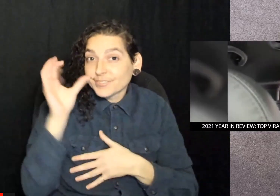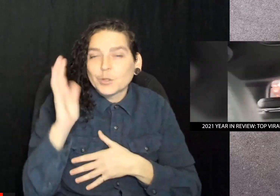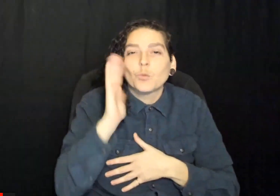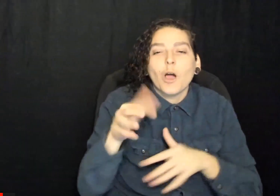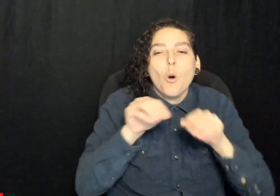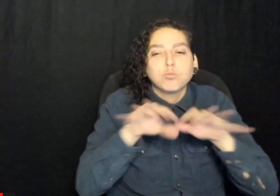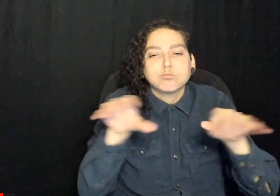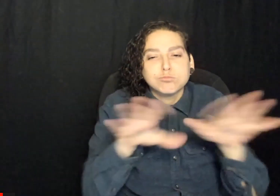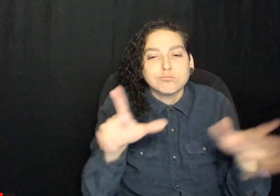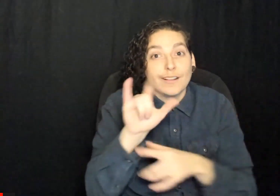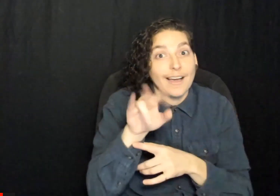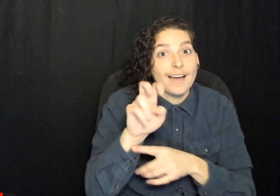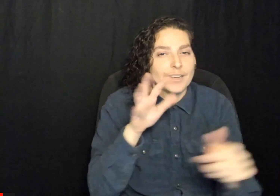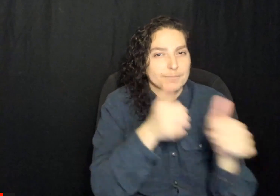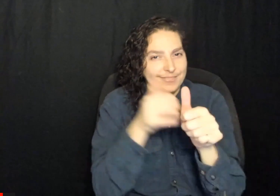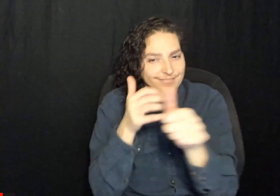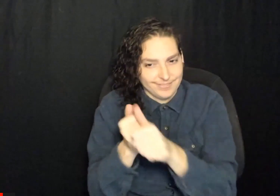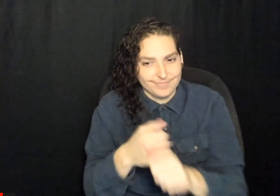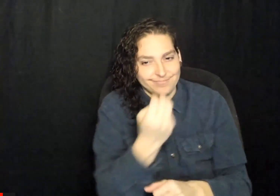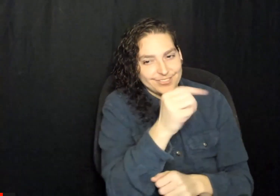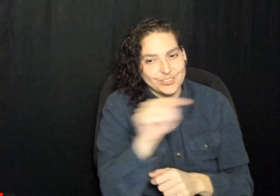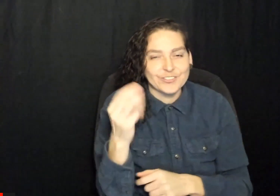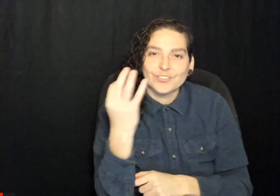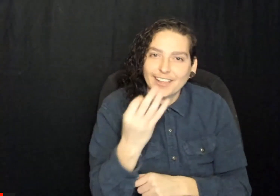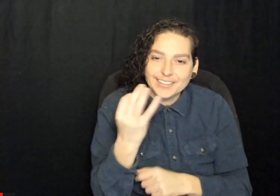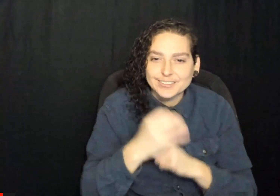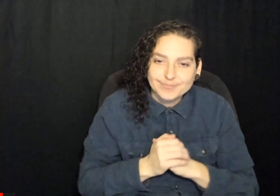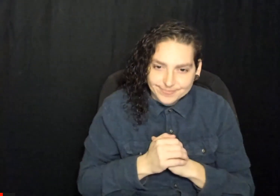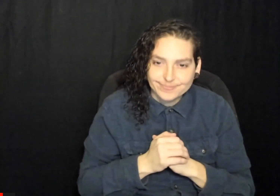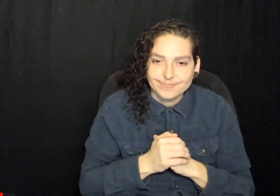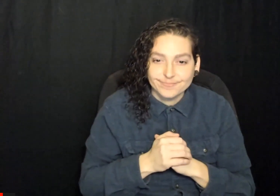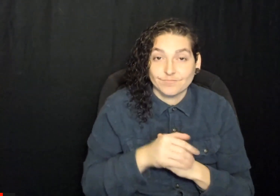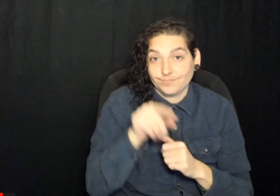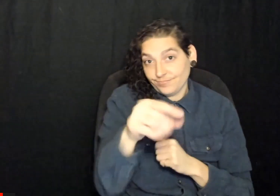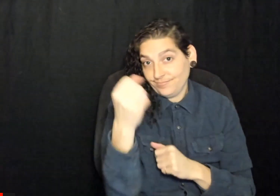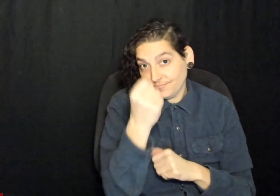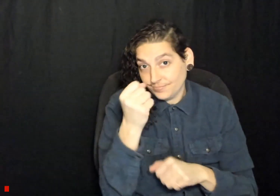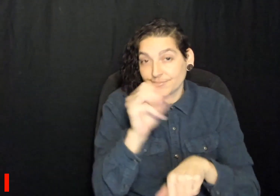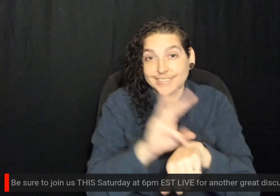Sign1News will be broadcasting live updates Monday through Friday than this Saturday at 6 PM Eastern